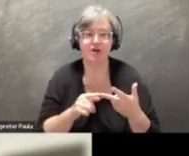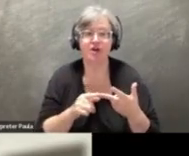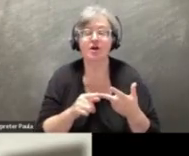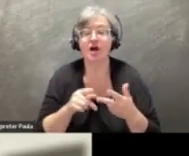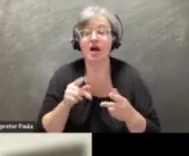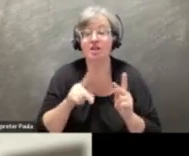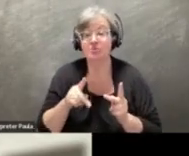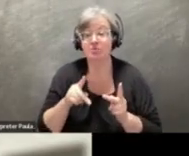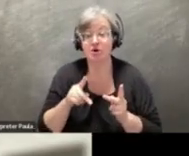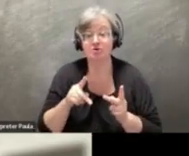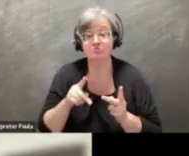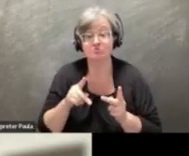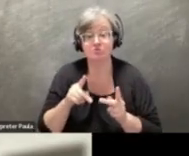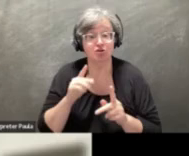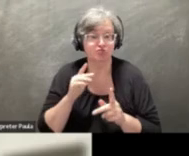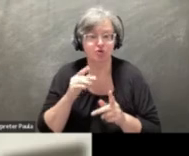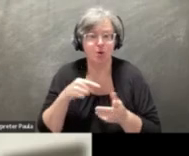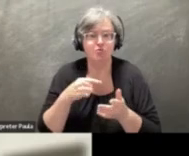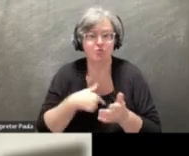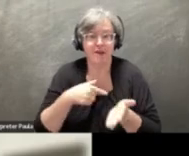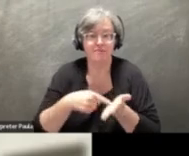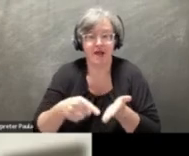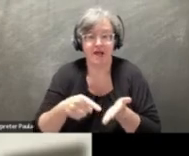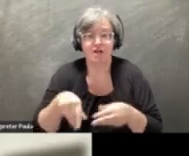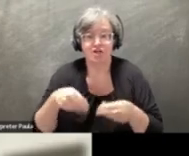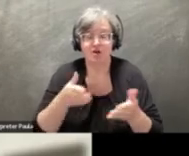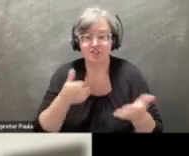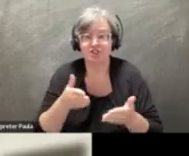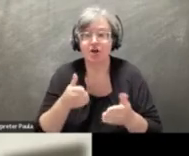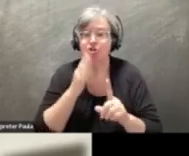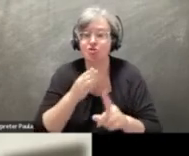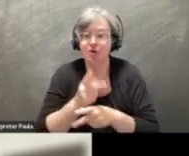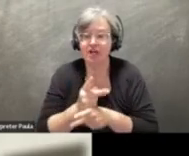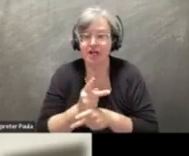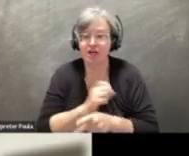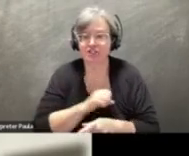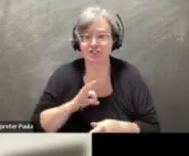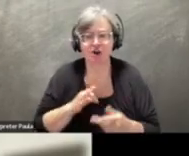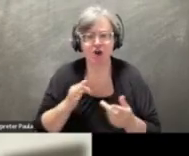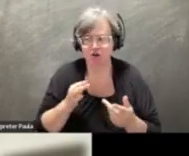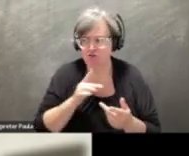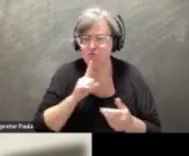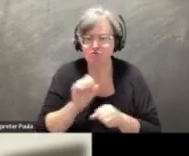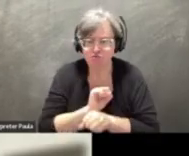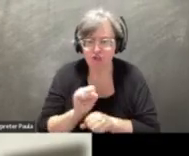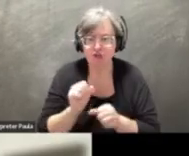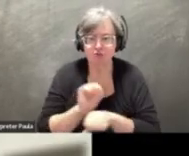the supports our direct care staff, who really are where the rubber meets the road, and what are we doing to really engage them? You know, Alva was